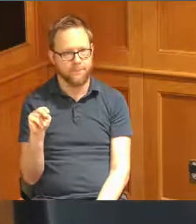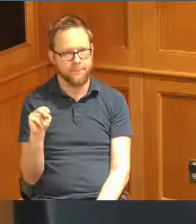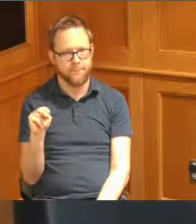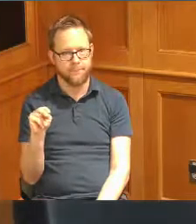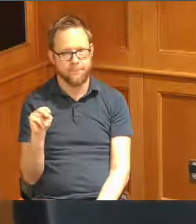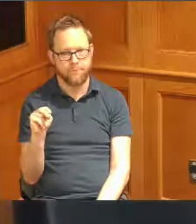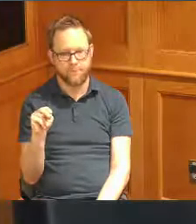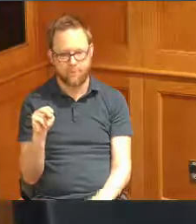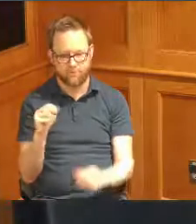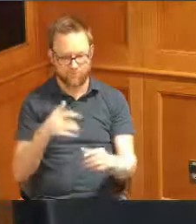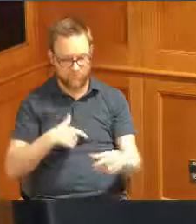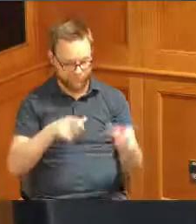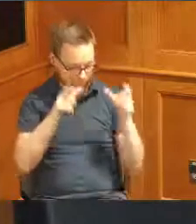the glass is here there we go